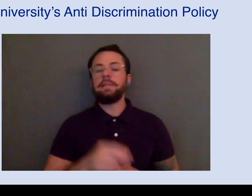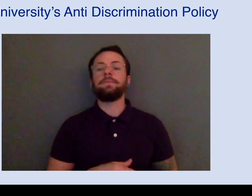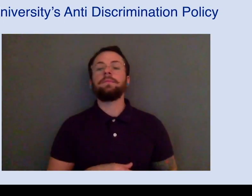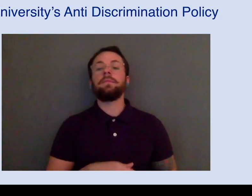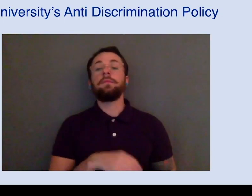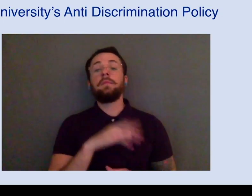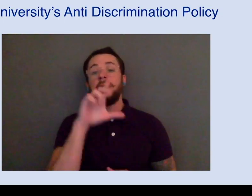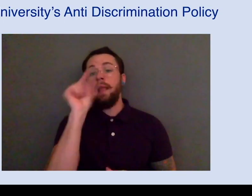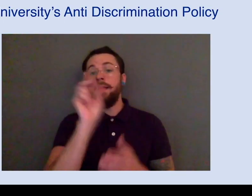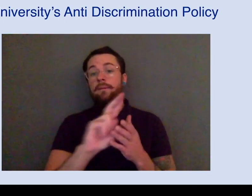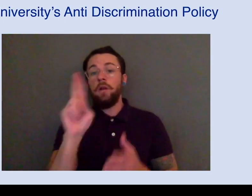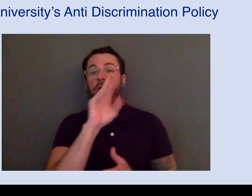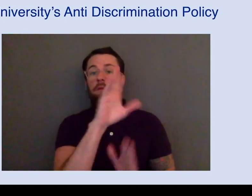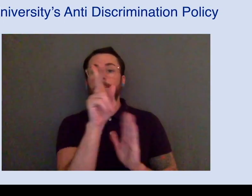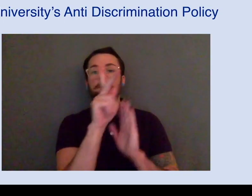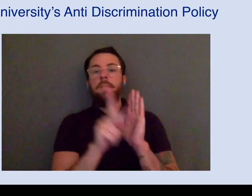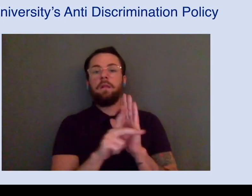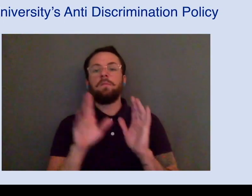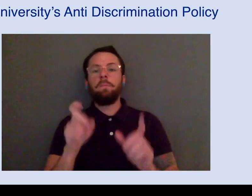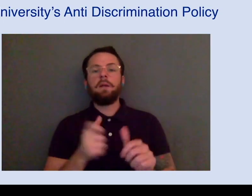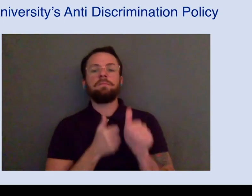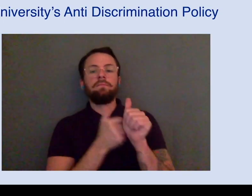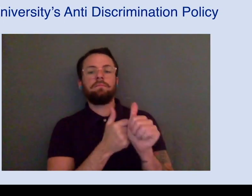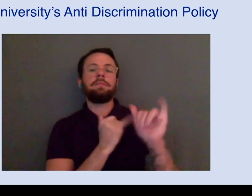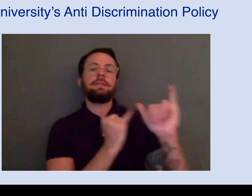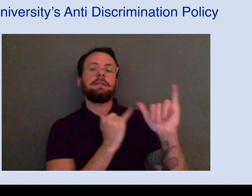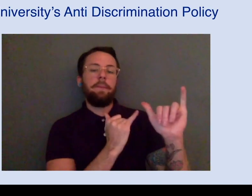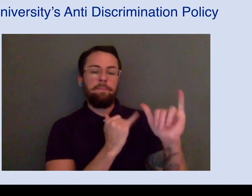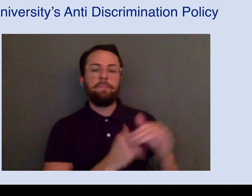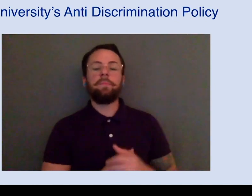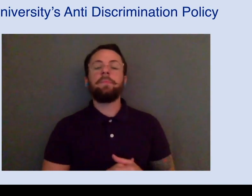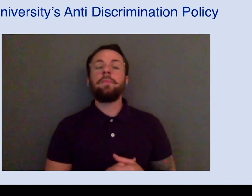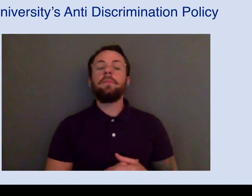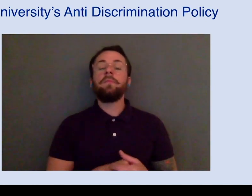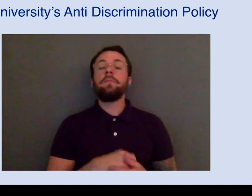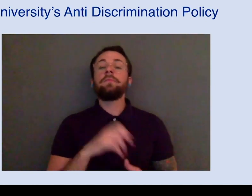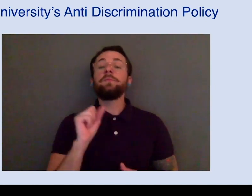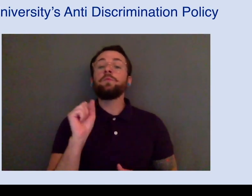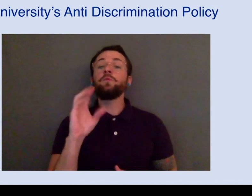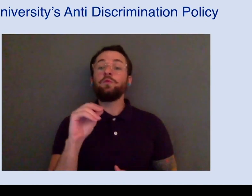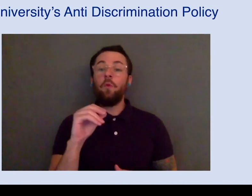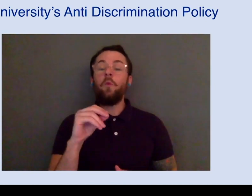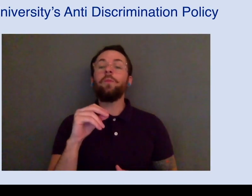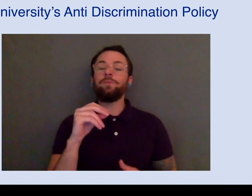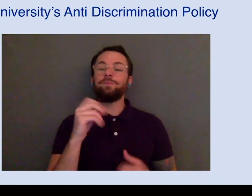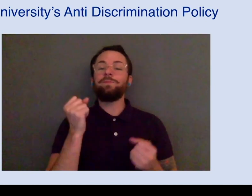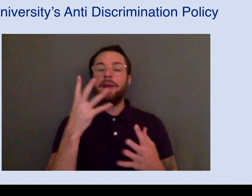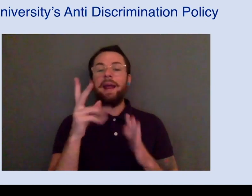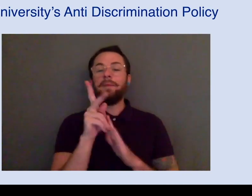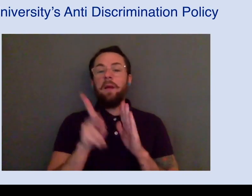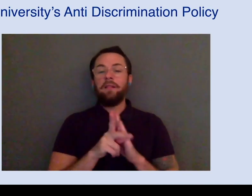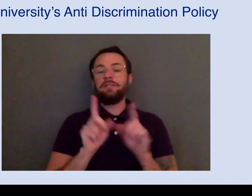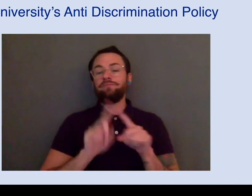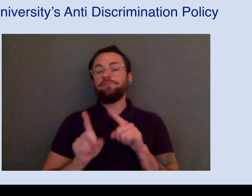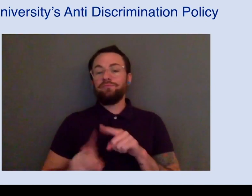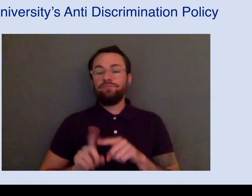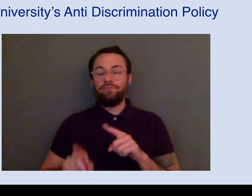So now, at Gallaudet University, under whose umbrella the Claire's cool is established.